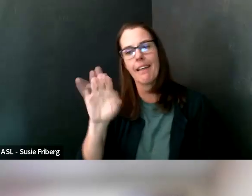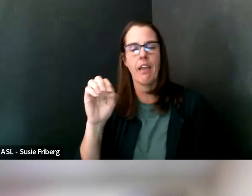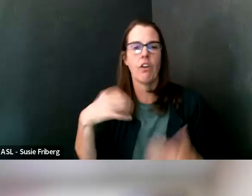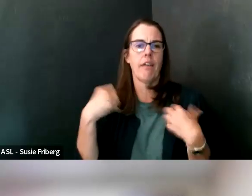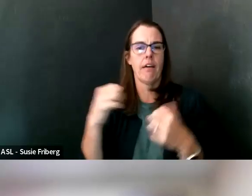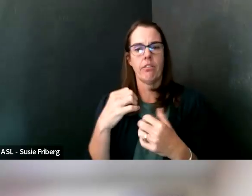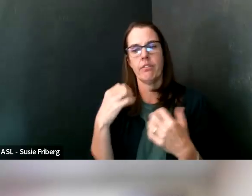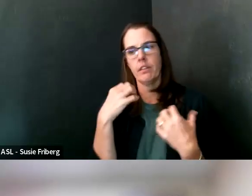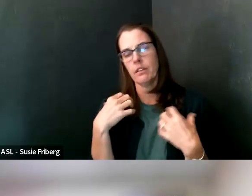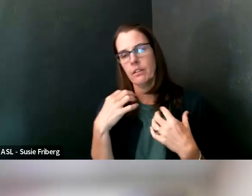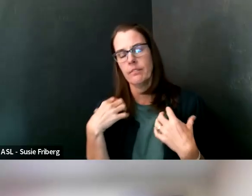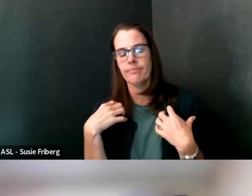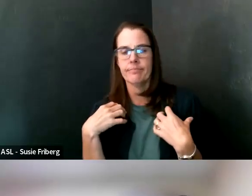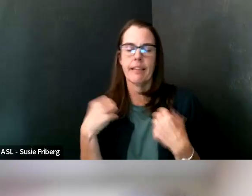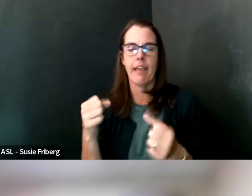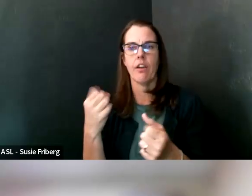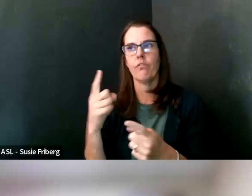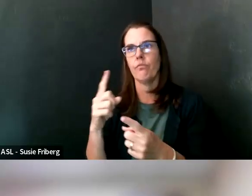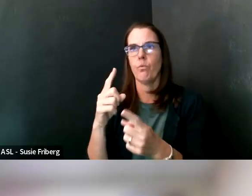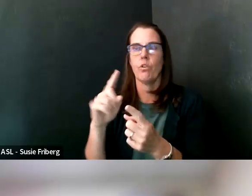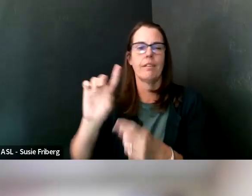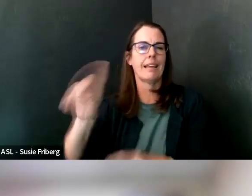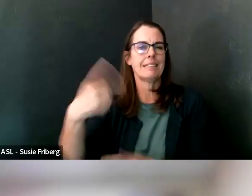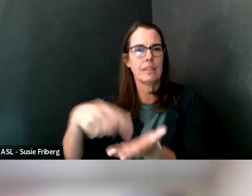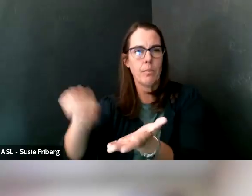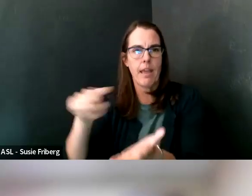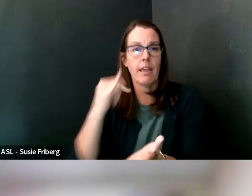something like this for everybody in America who's an American citizen. That that's all I wanted to